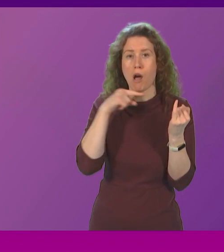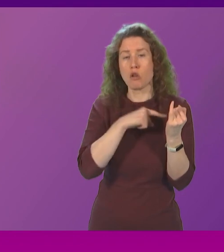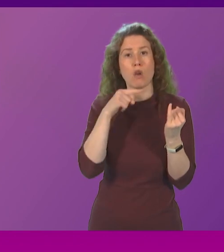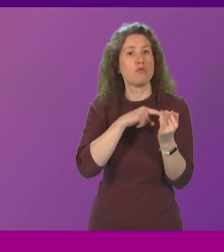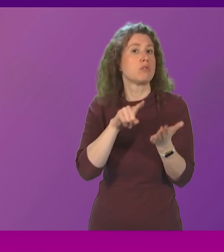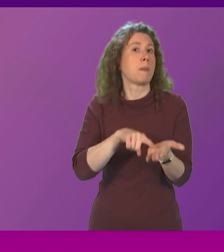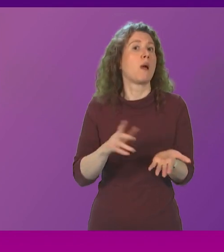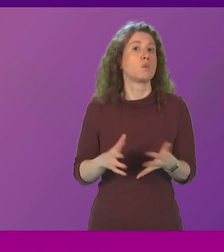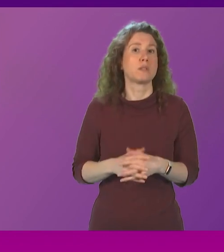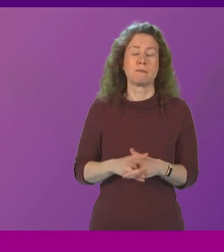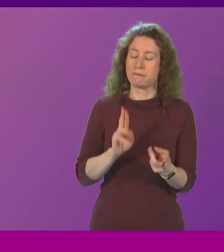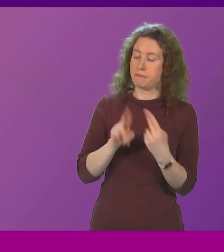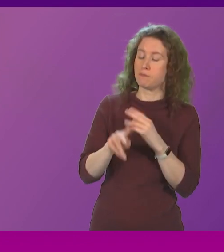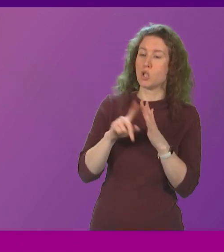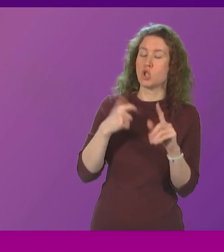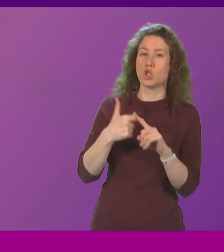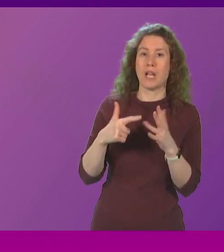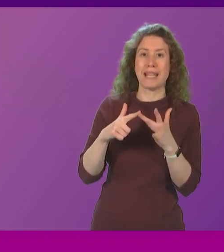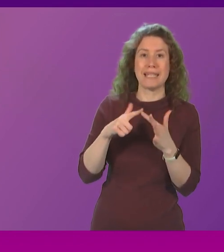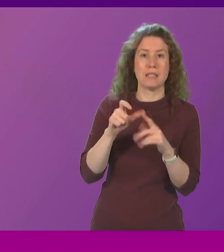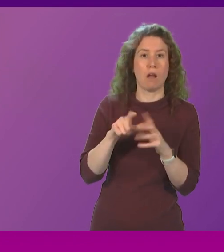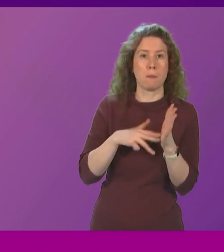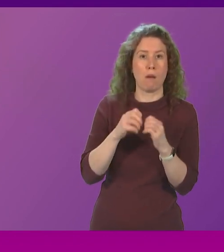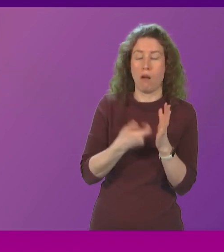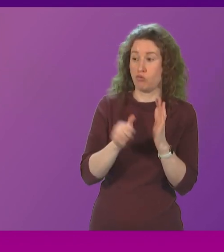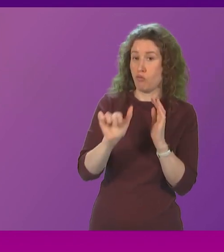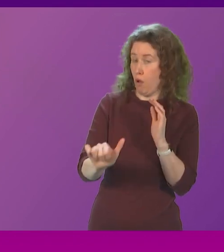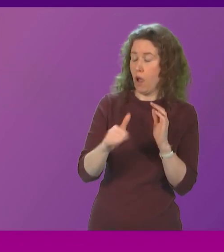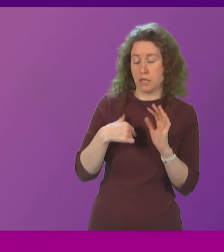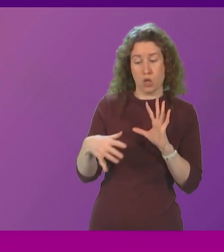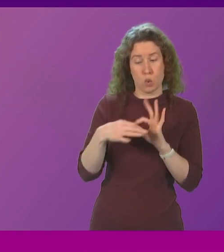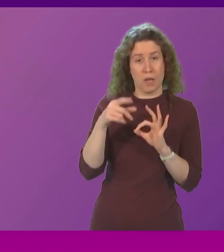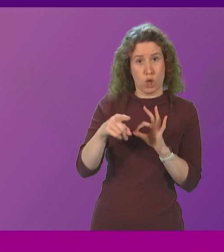Jackie Dunbar is absolutely right, and I join her in urging the UK Government to reconsider.